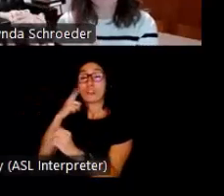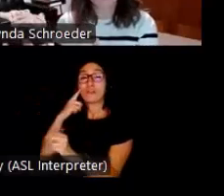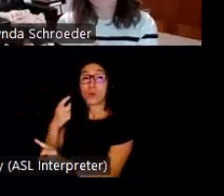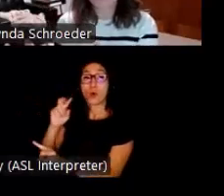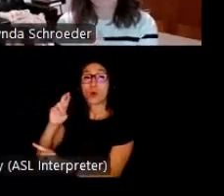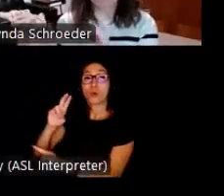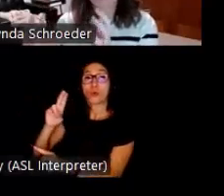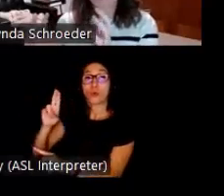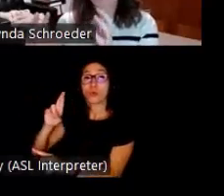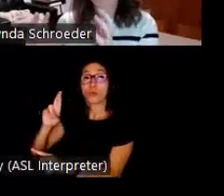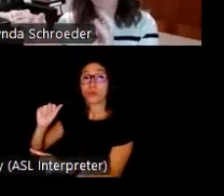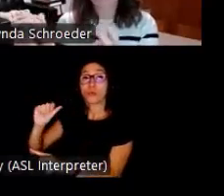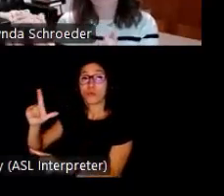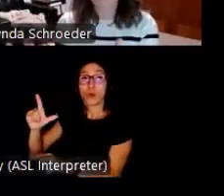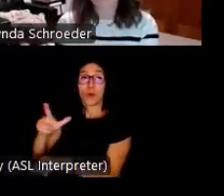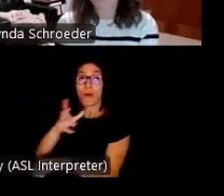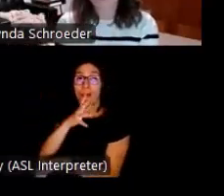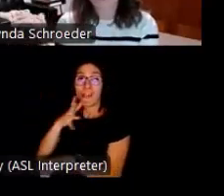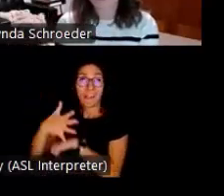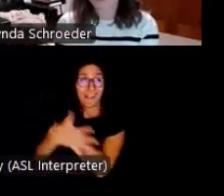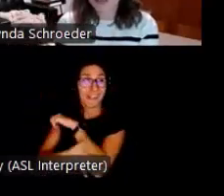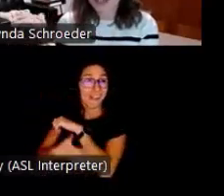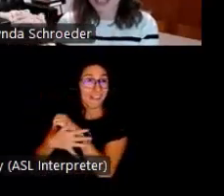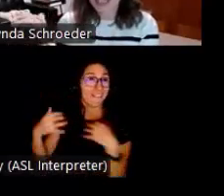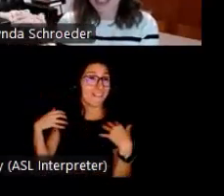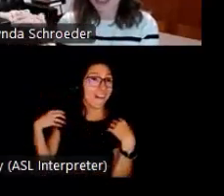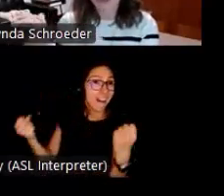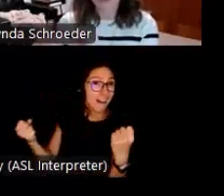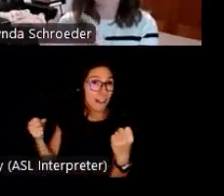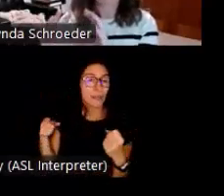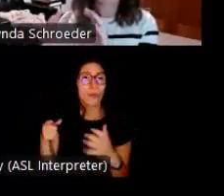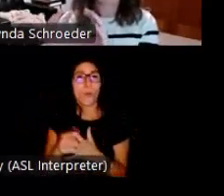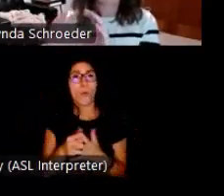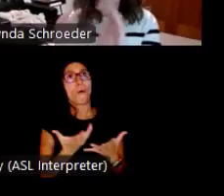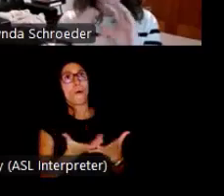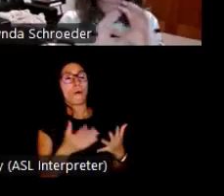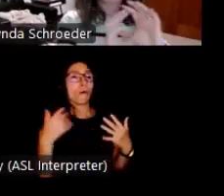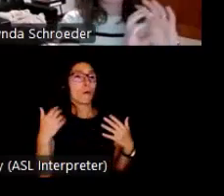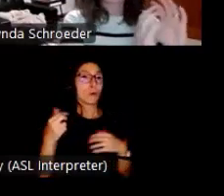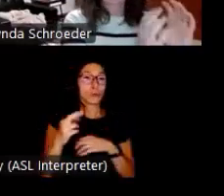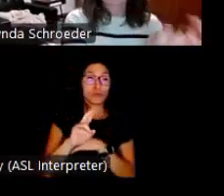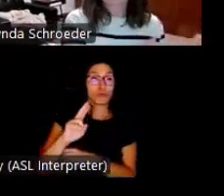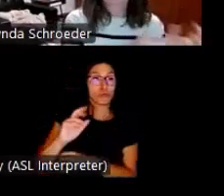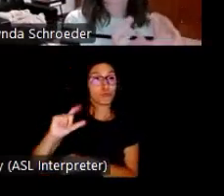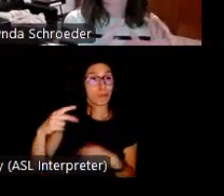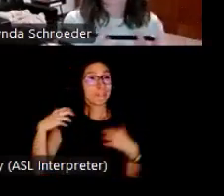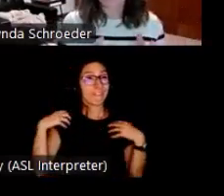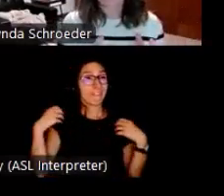unit of the mental health and services of America agency. And so they stay within their rural pockets